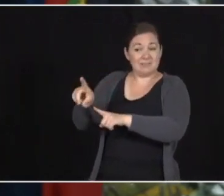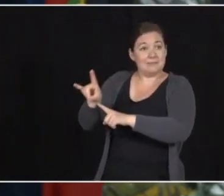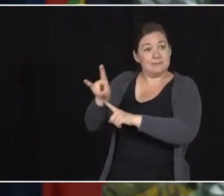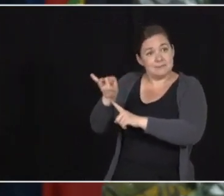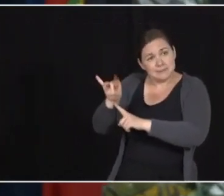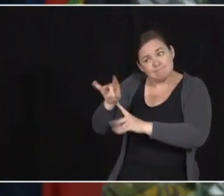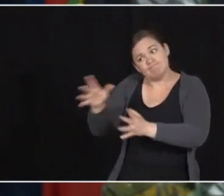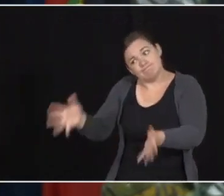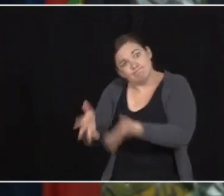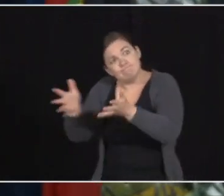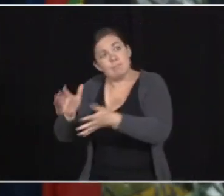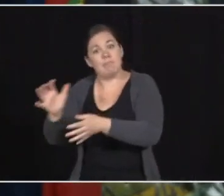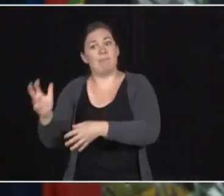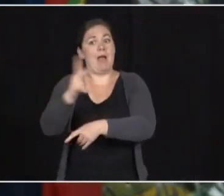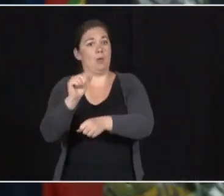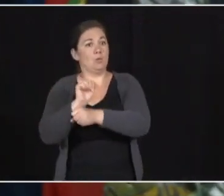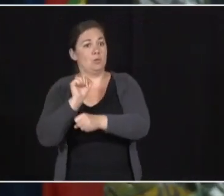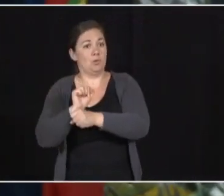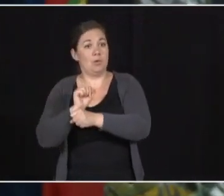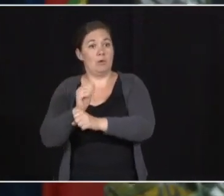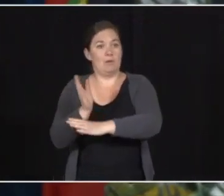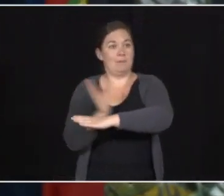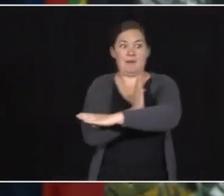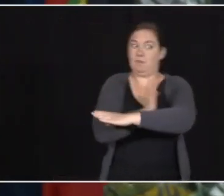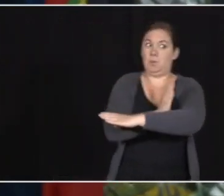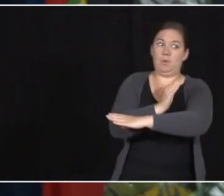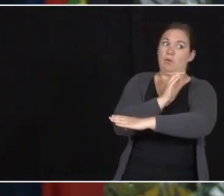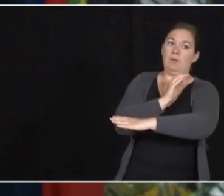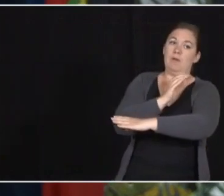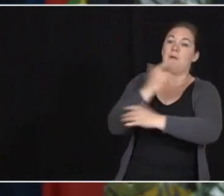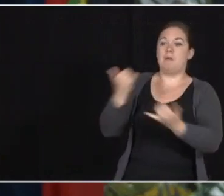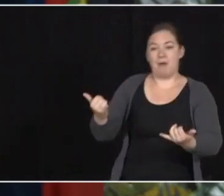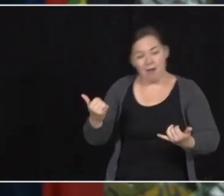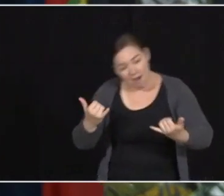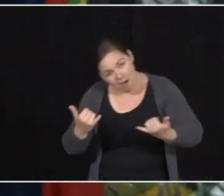but they are back in there. We put everything we had